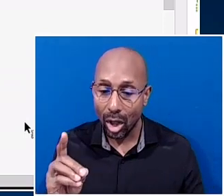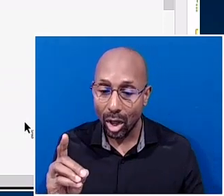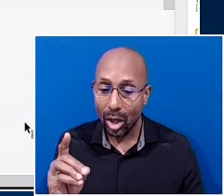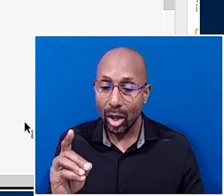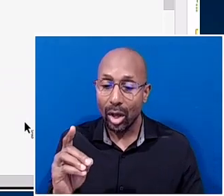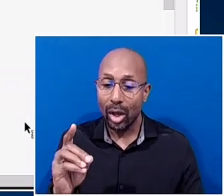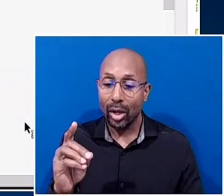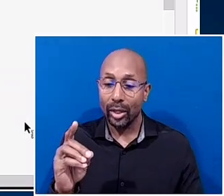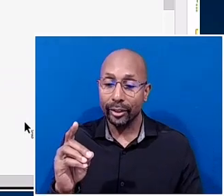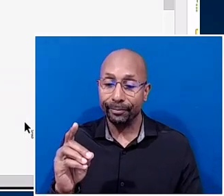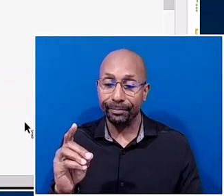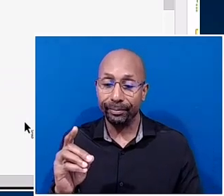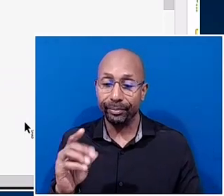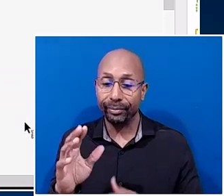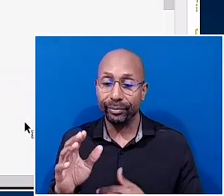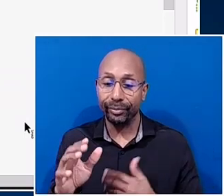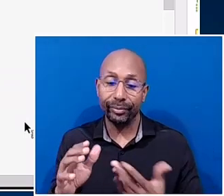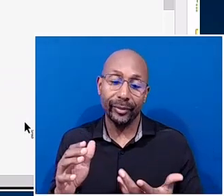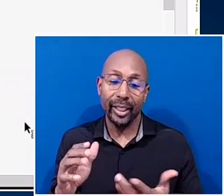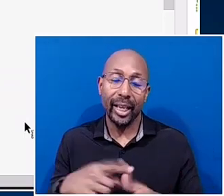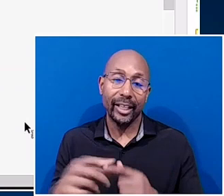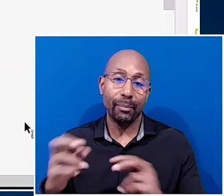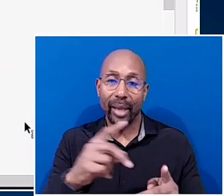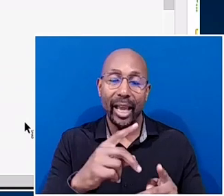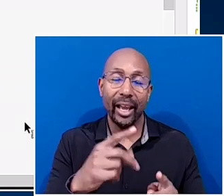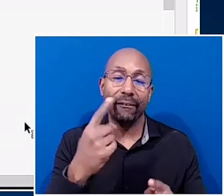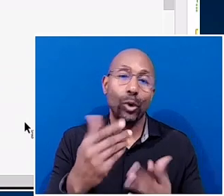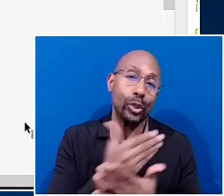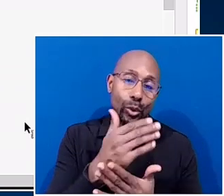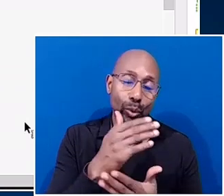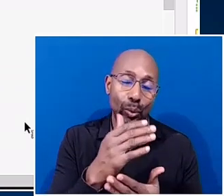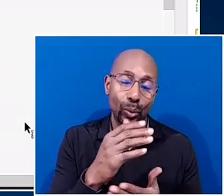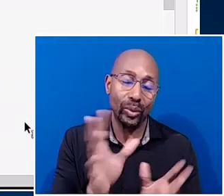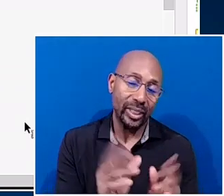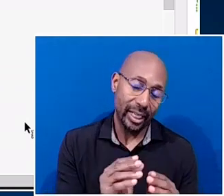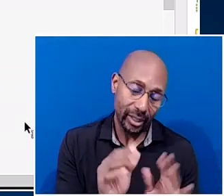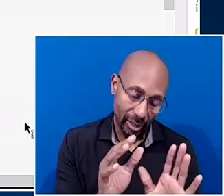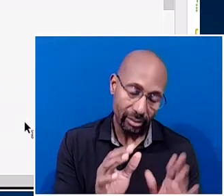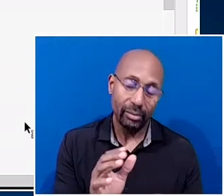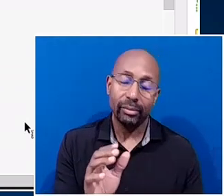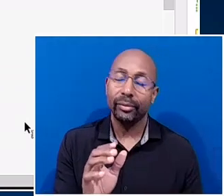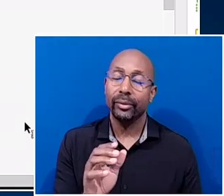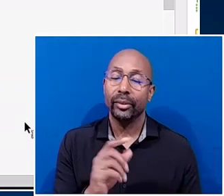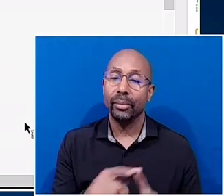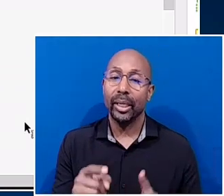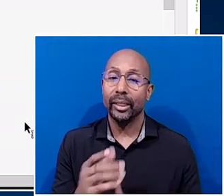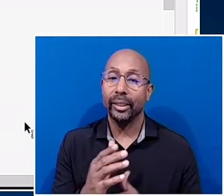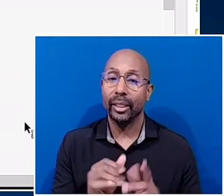where schools are able to make that work. But it's our belief and understanding that it's quite rare.